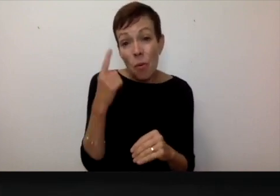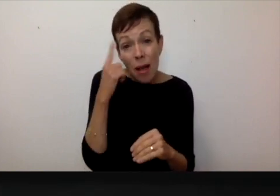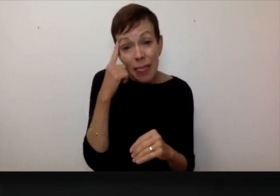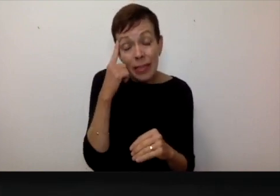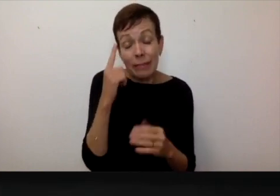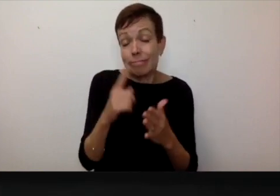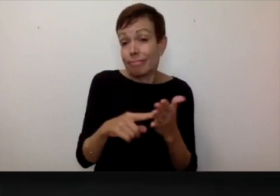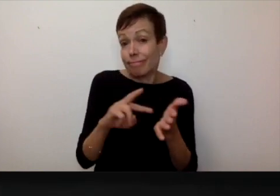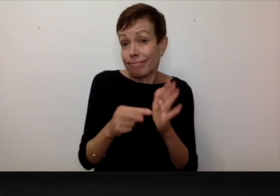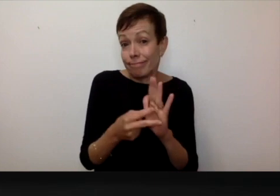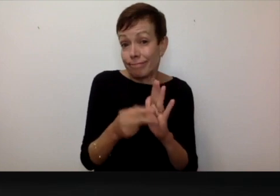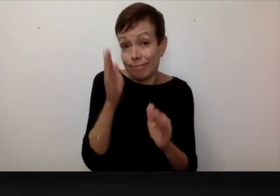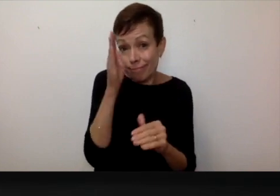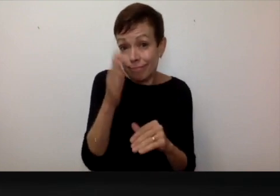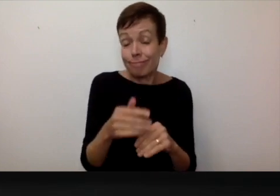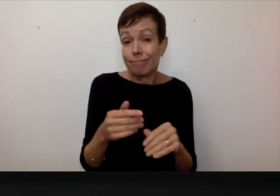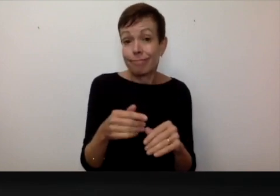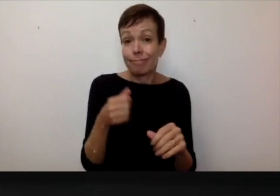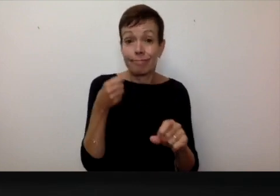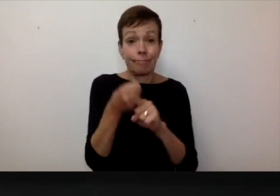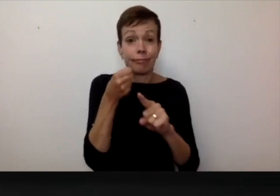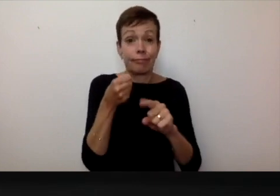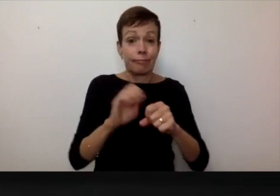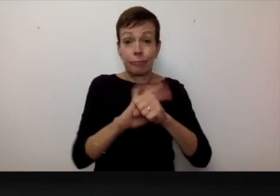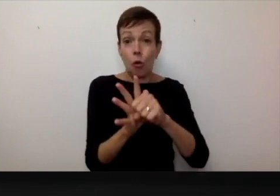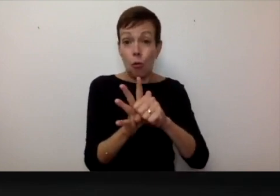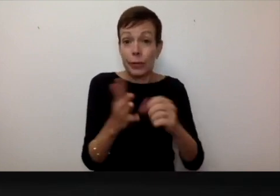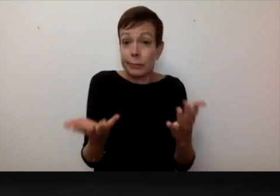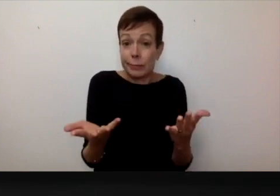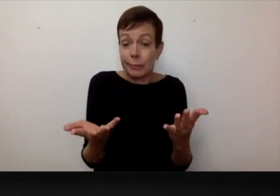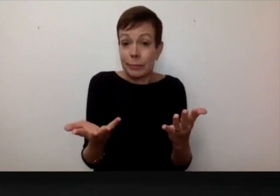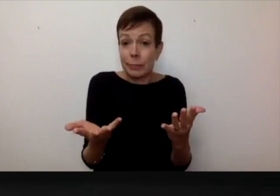our opportunity to continue the program into 2020